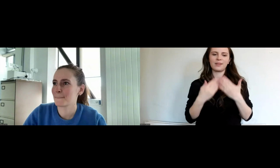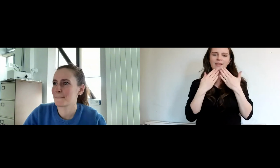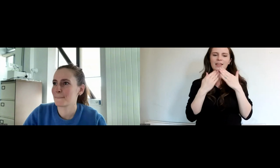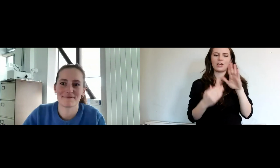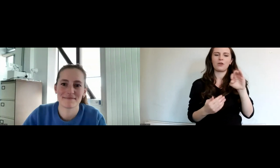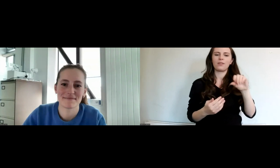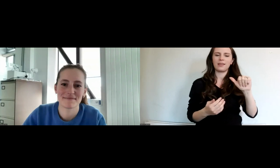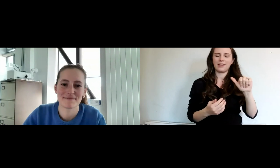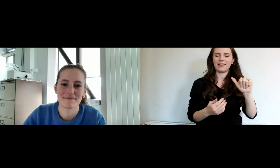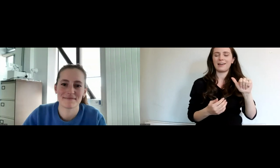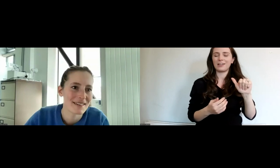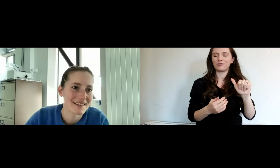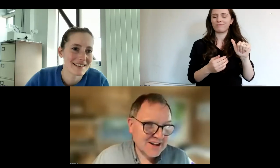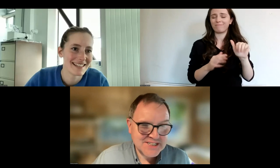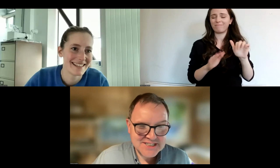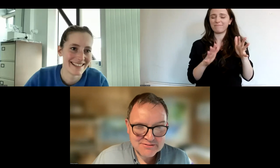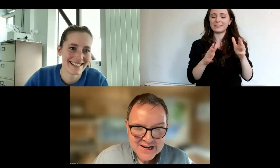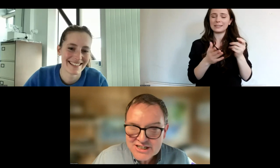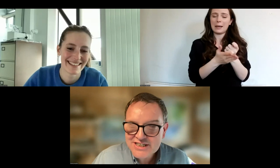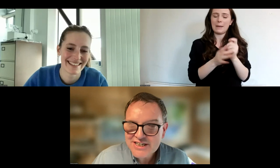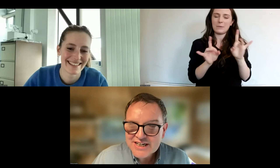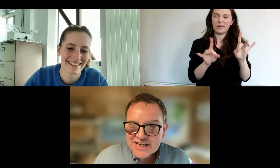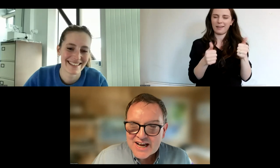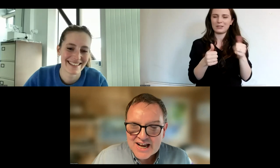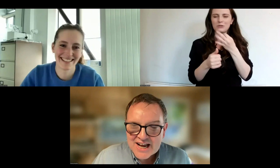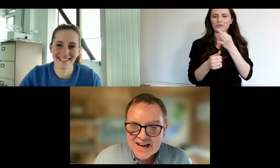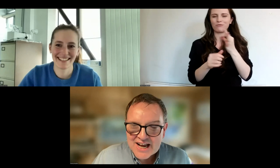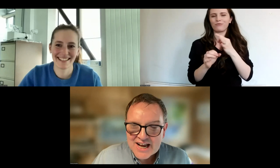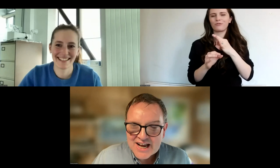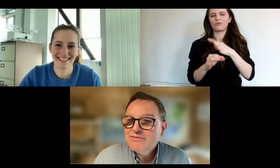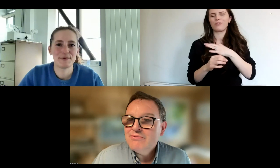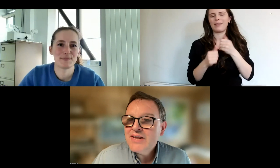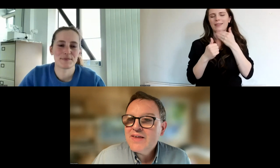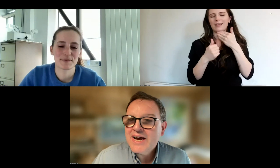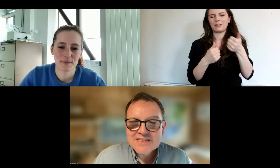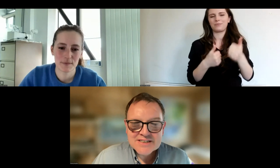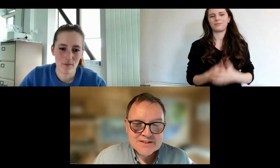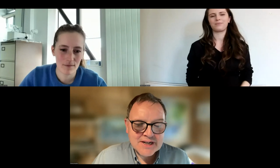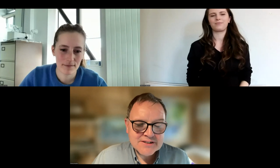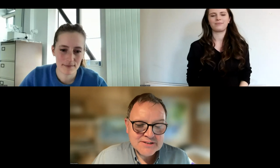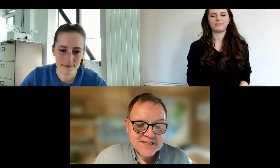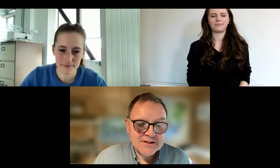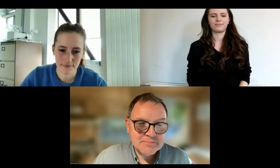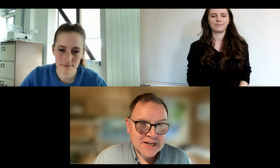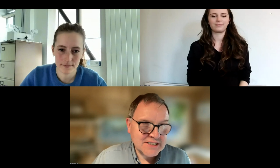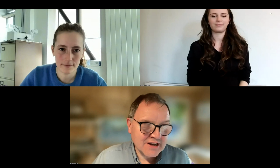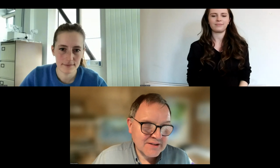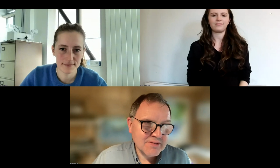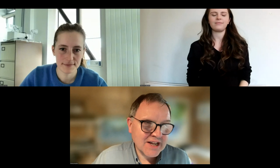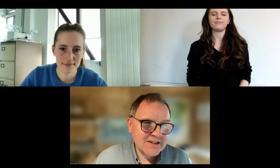And you did keep more or less to time, which is great. So, with that, so I don't take up any time,